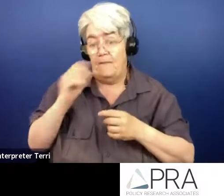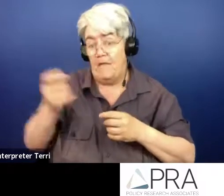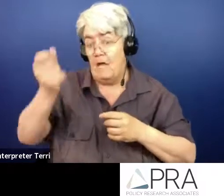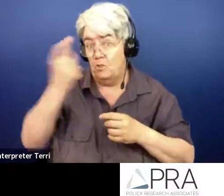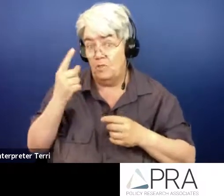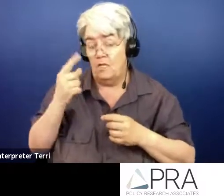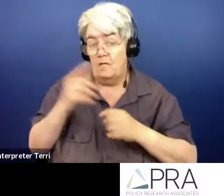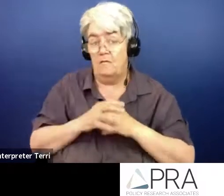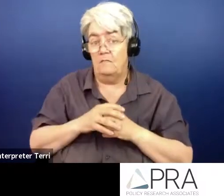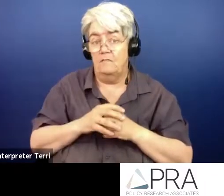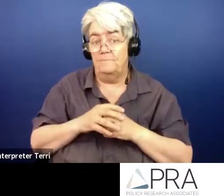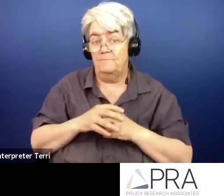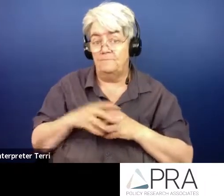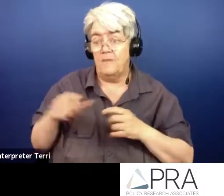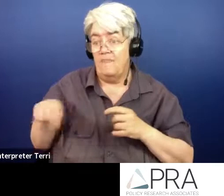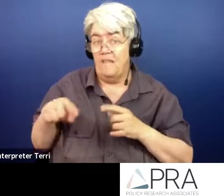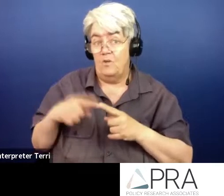there's trauma that happens to people's